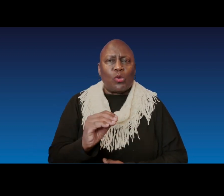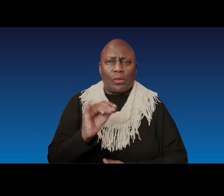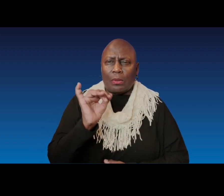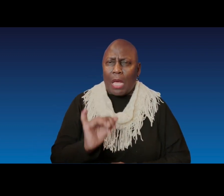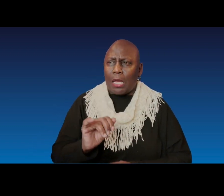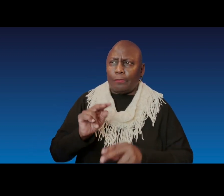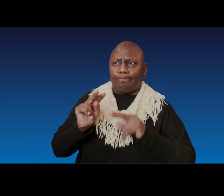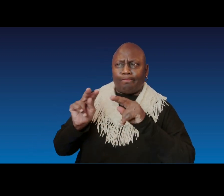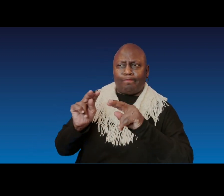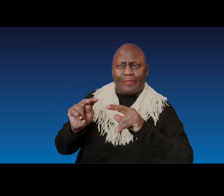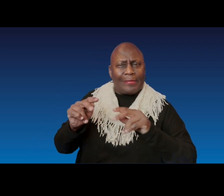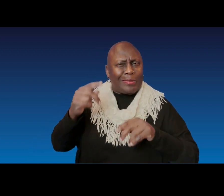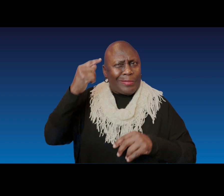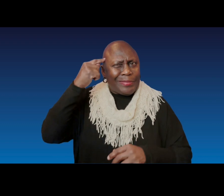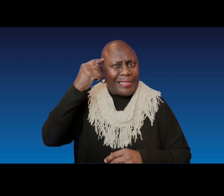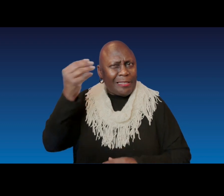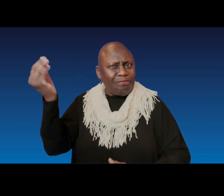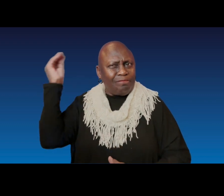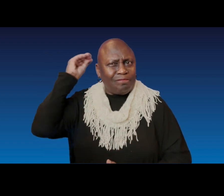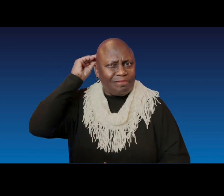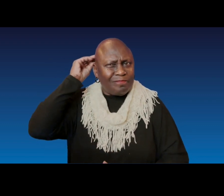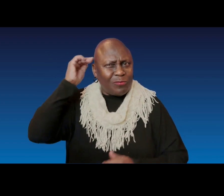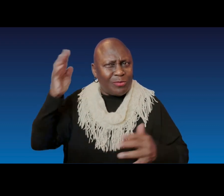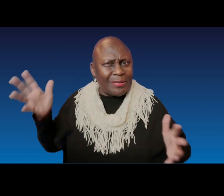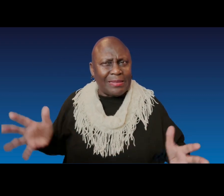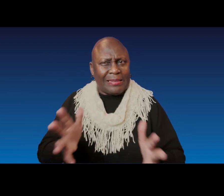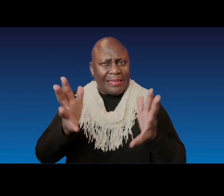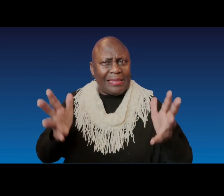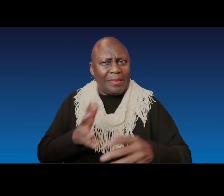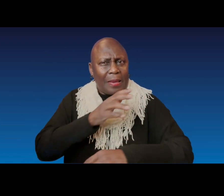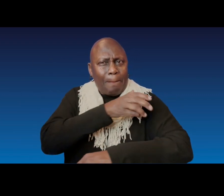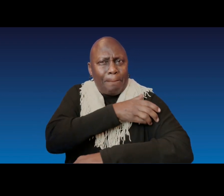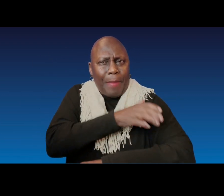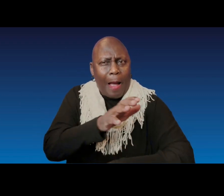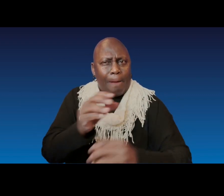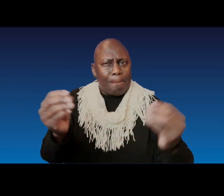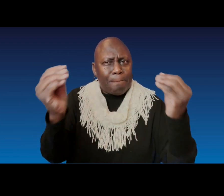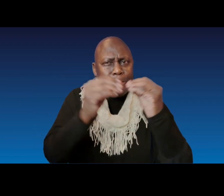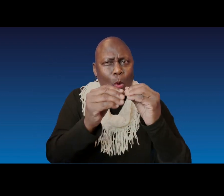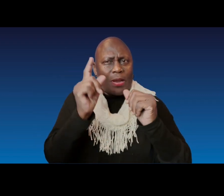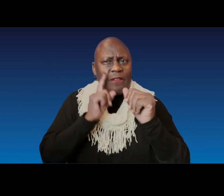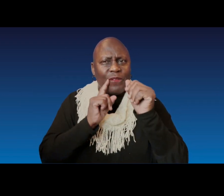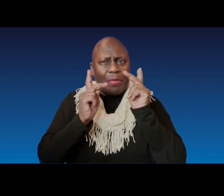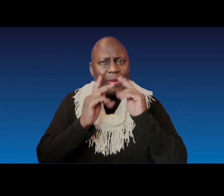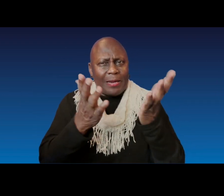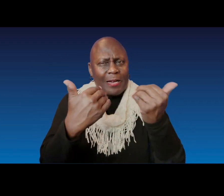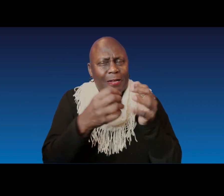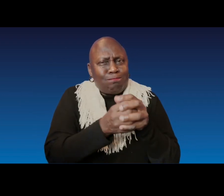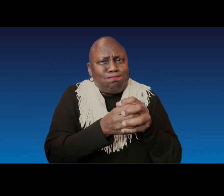That's something to keep in mind. And we need to encourage and empower more deaf people to join the field